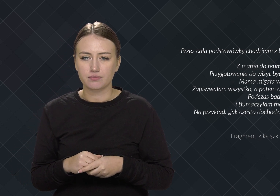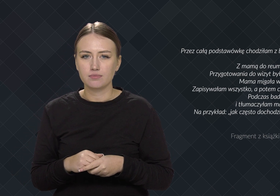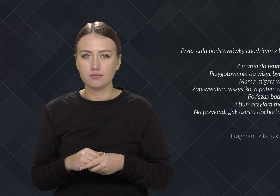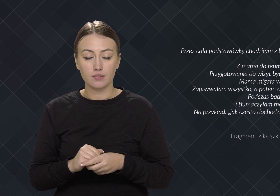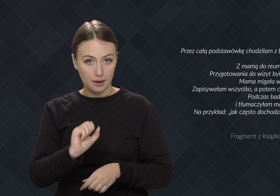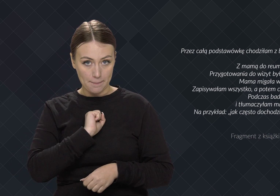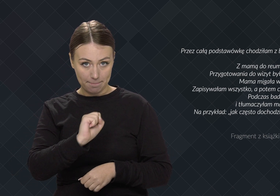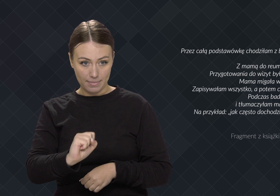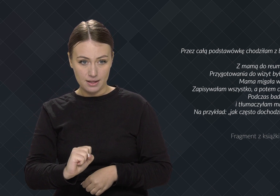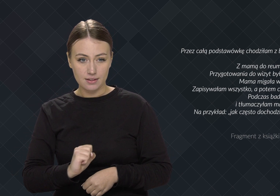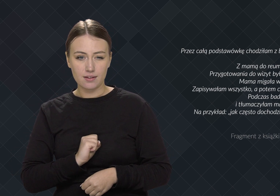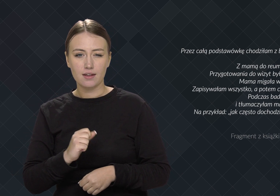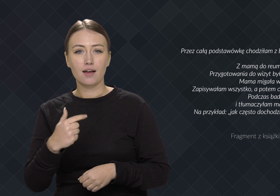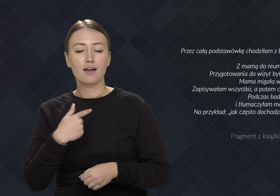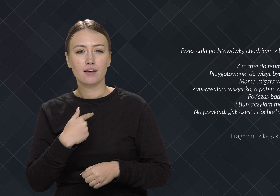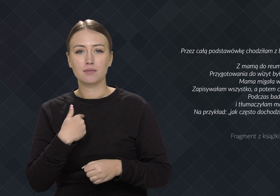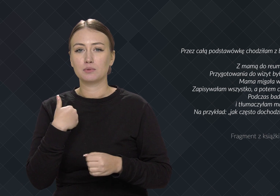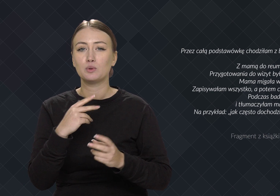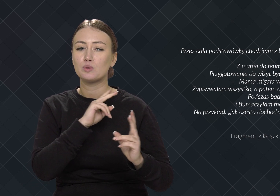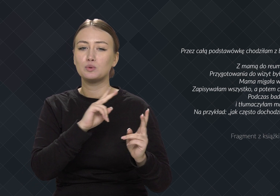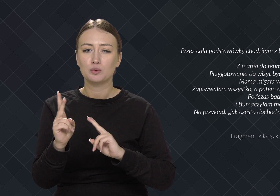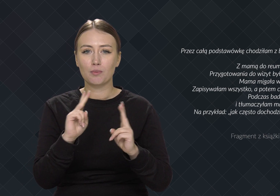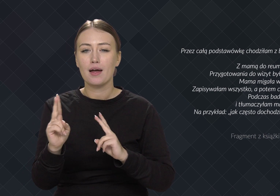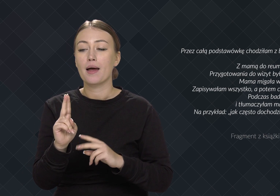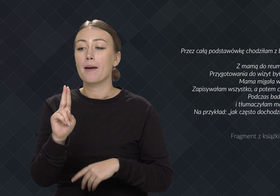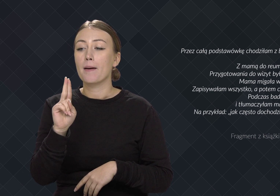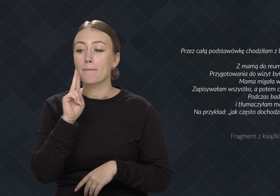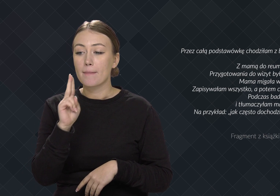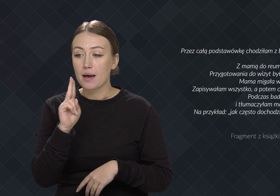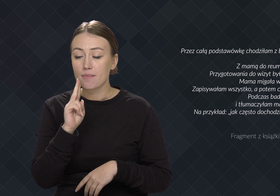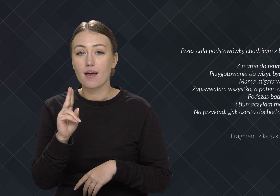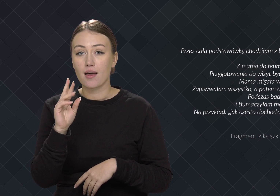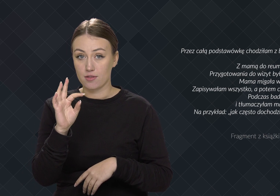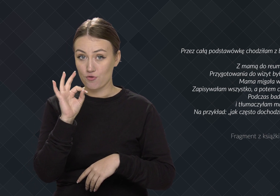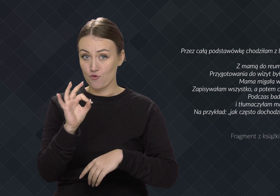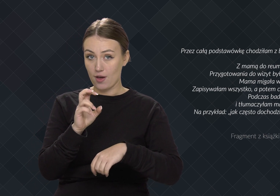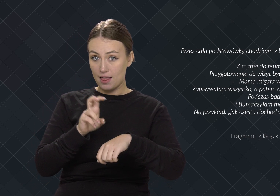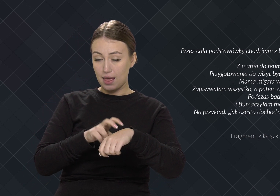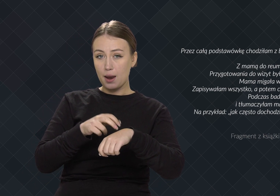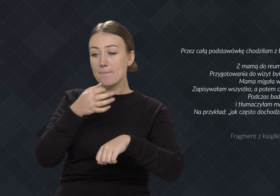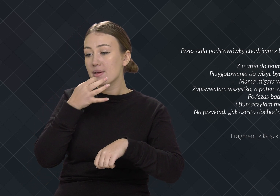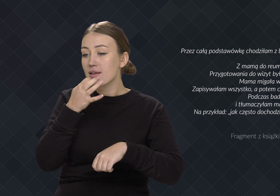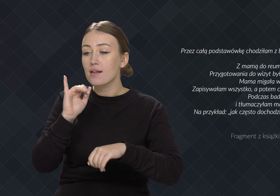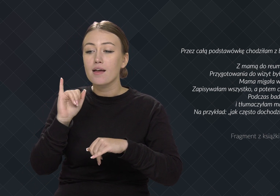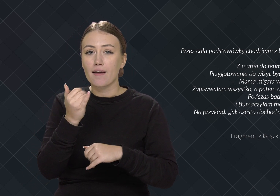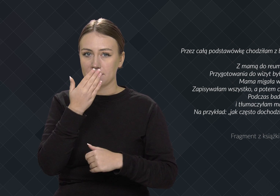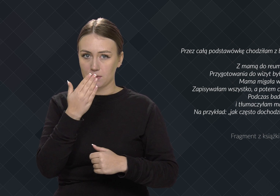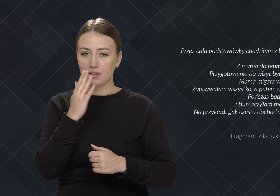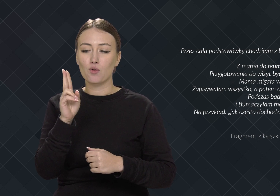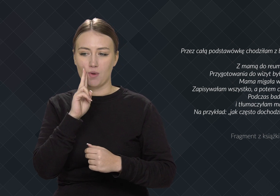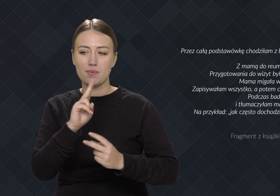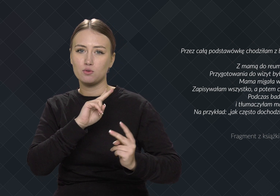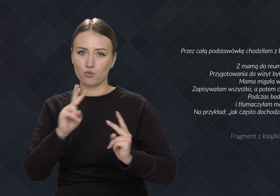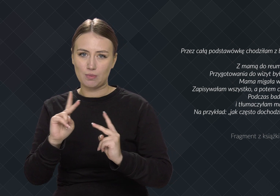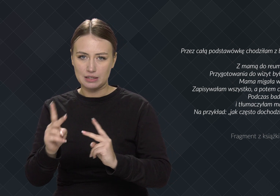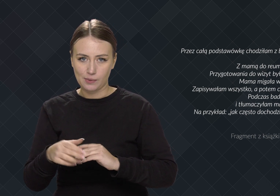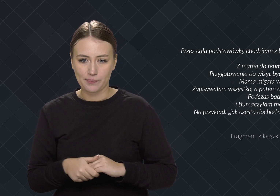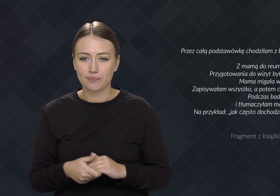During the examination, I turned around and translated the doctor's questions to Mom.